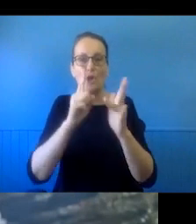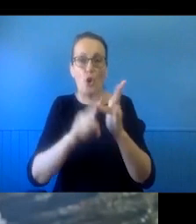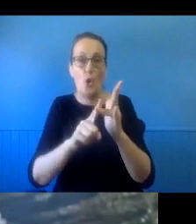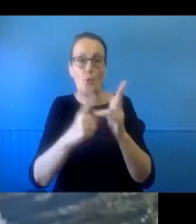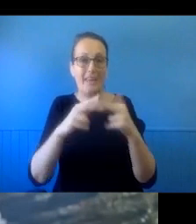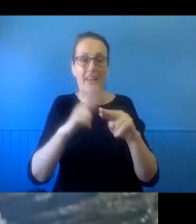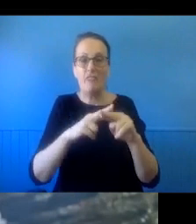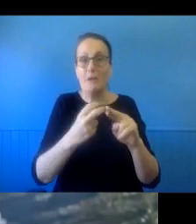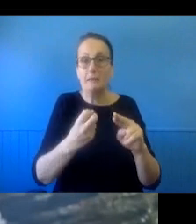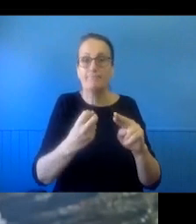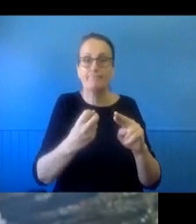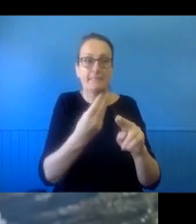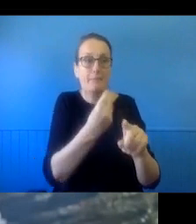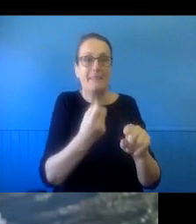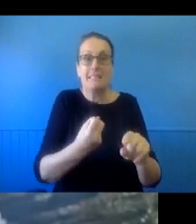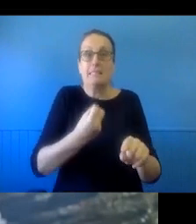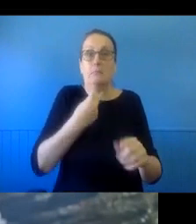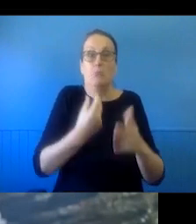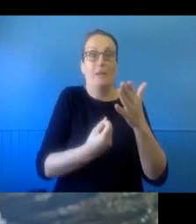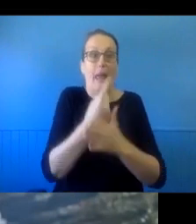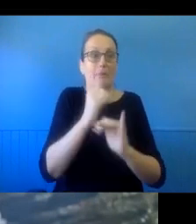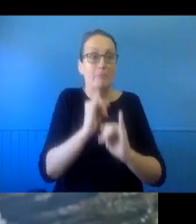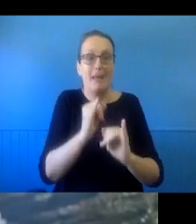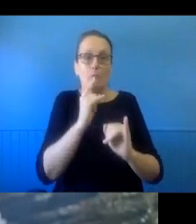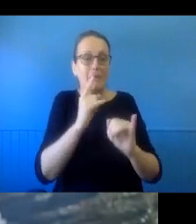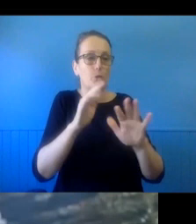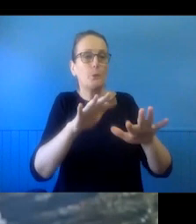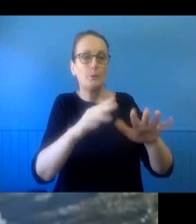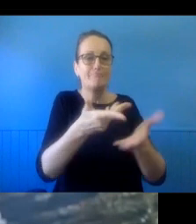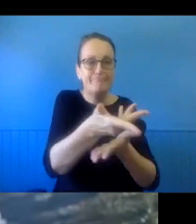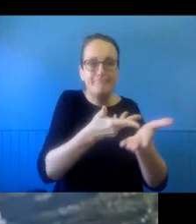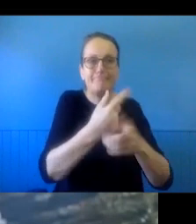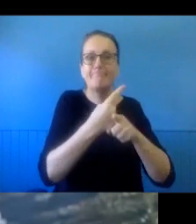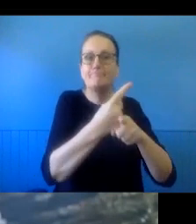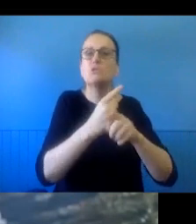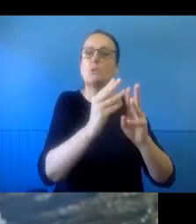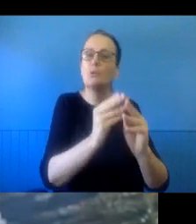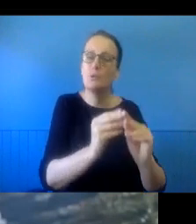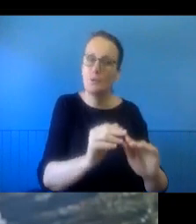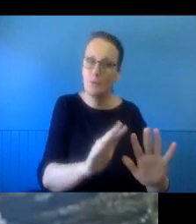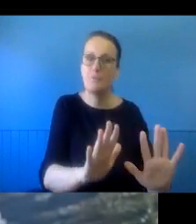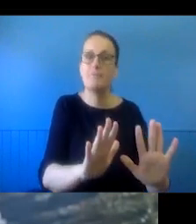that pie chart. Leadership is also the practice of reassuring people